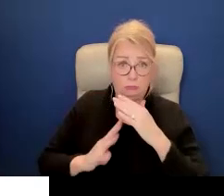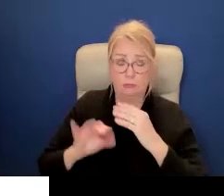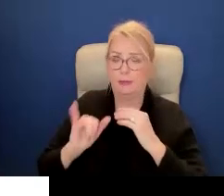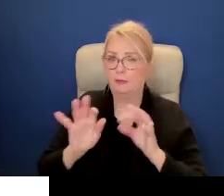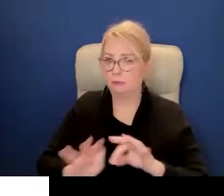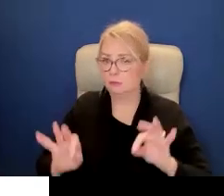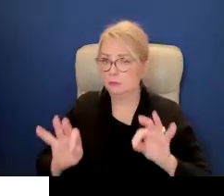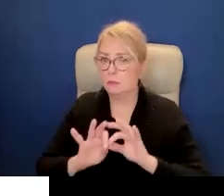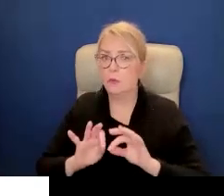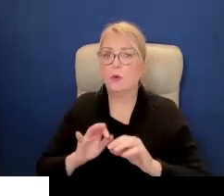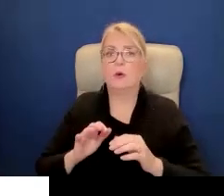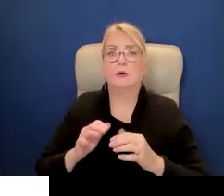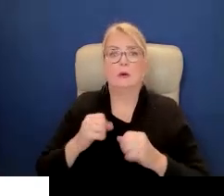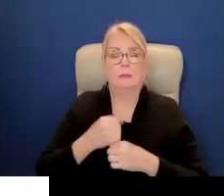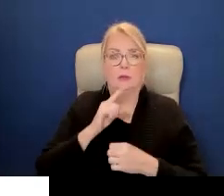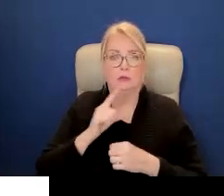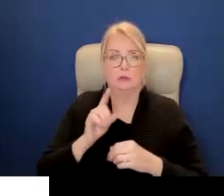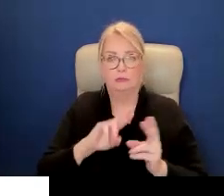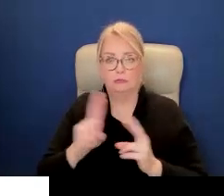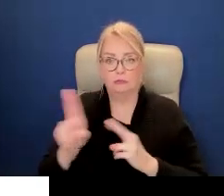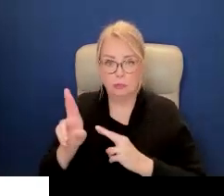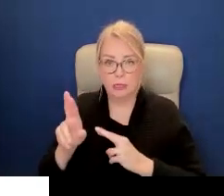ready for the person who's going to assess the,